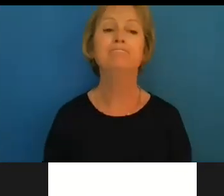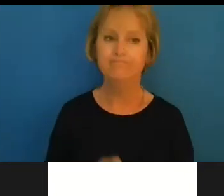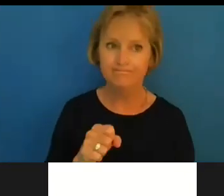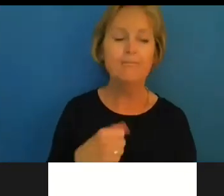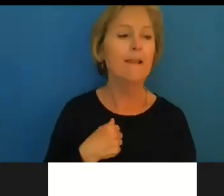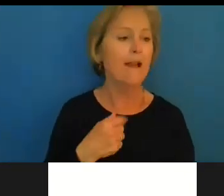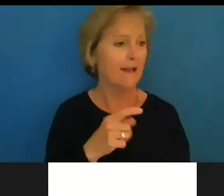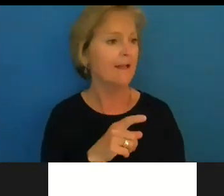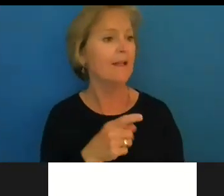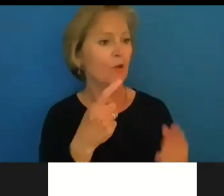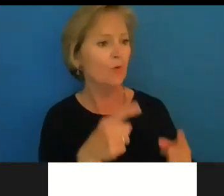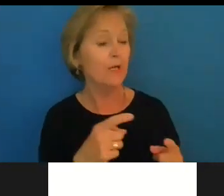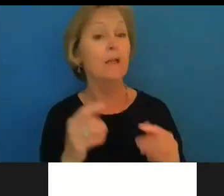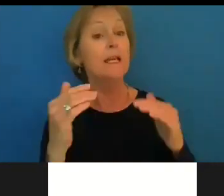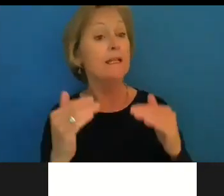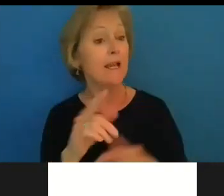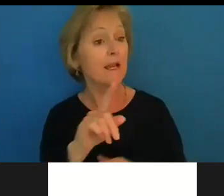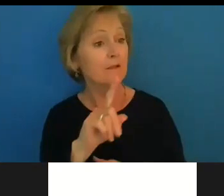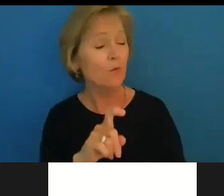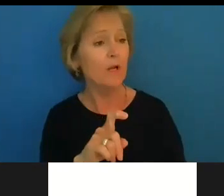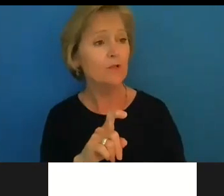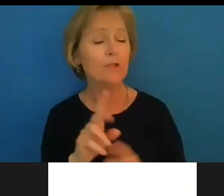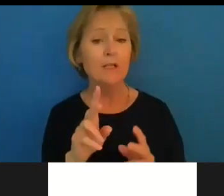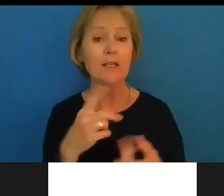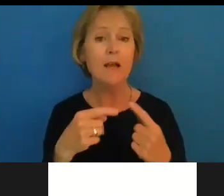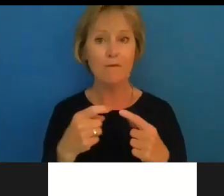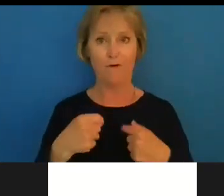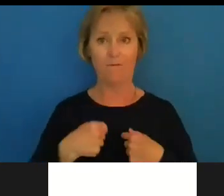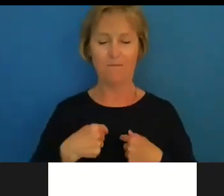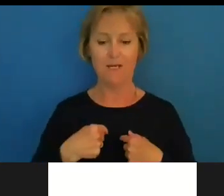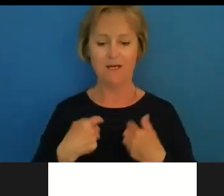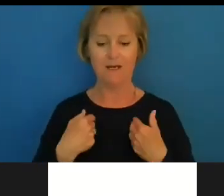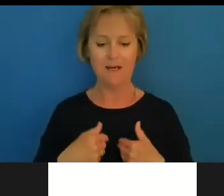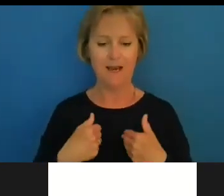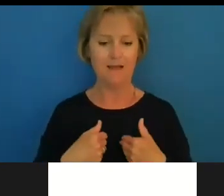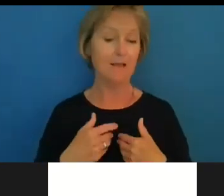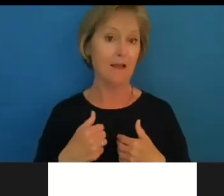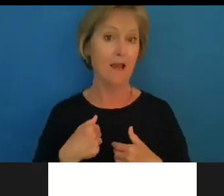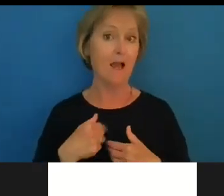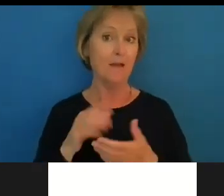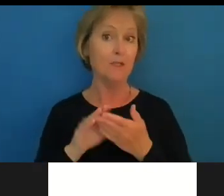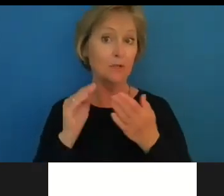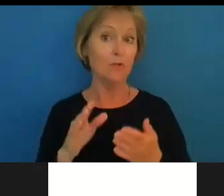This next question is coming from me, as I'm a student at the University of Washington.